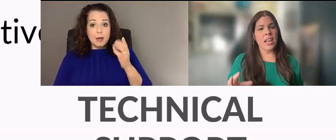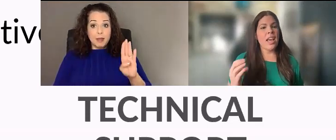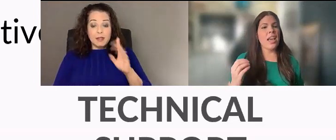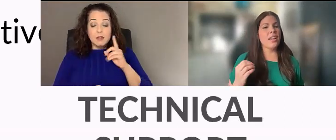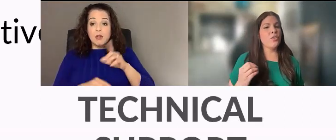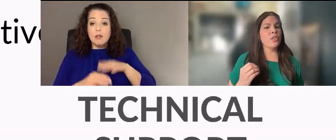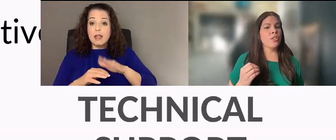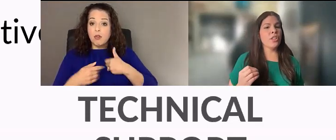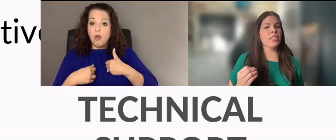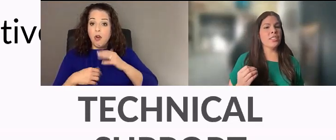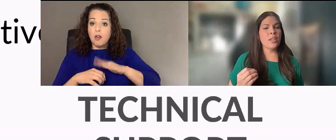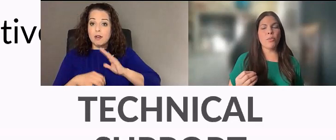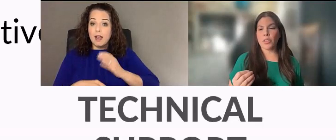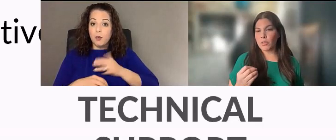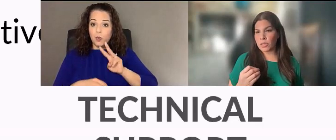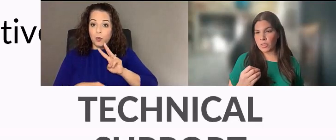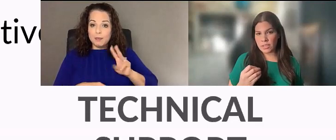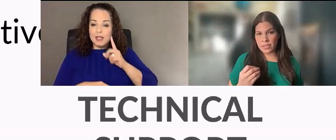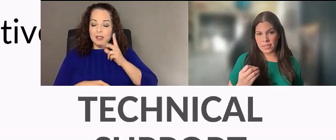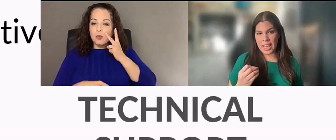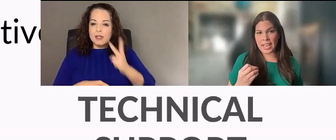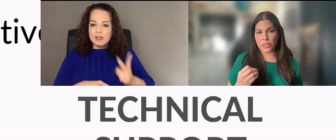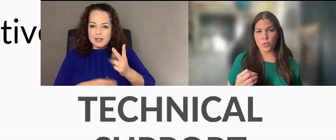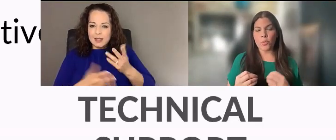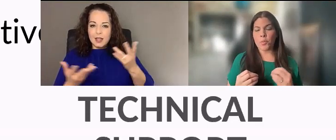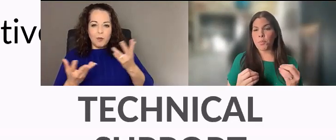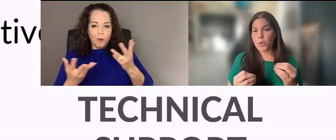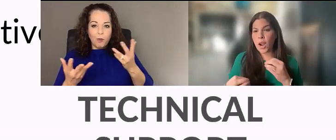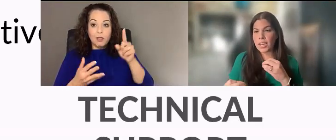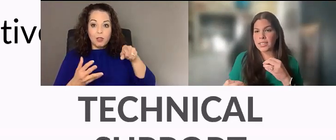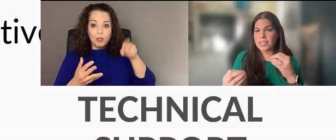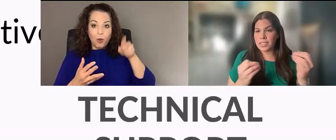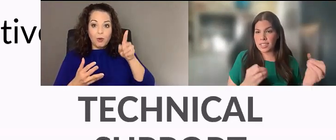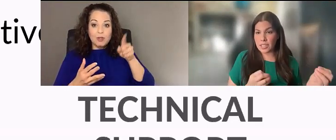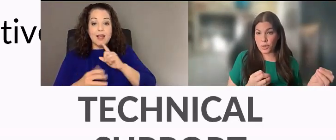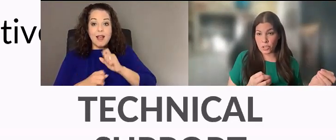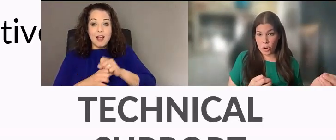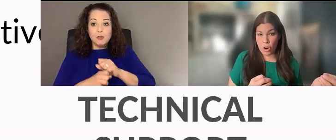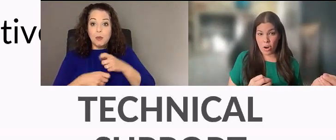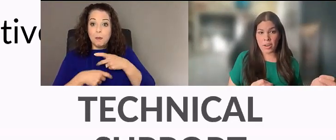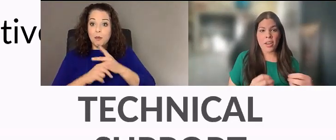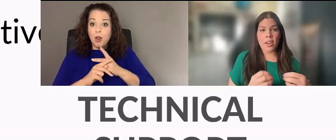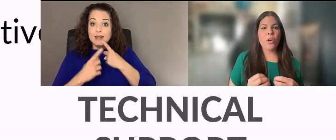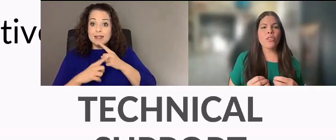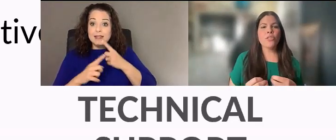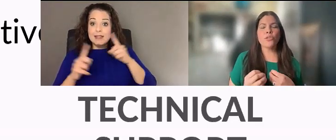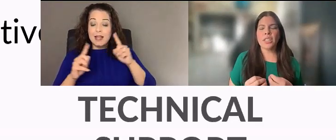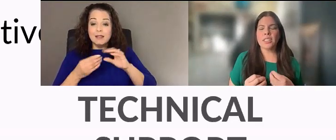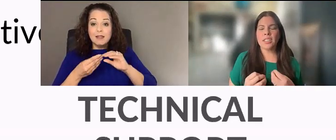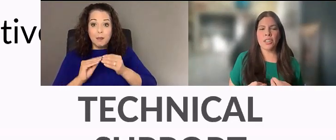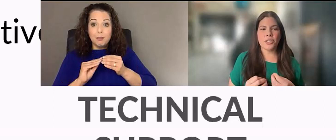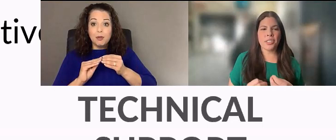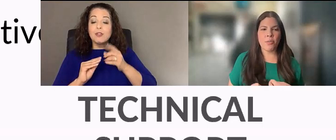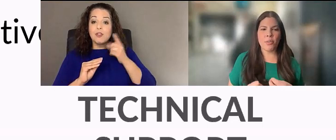And you can look and see what those actual products and success rates are. But also trying to understand what